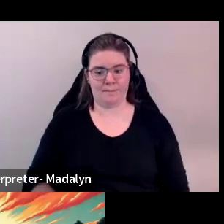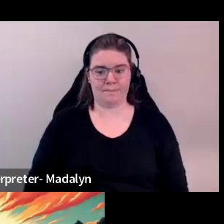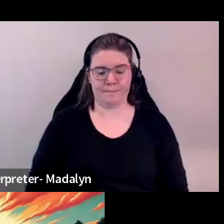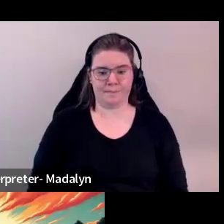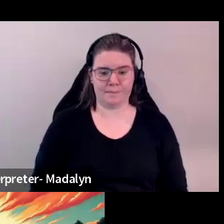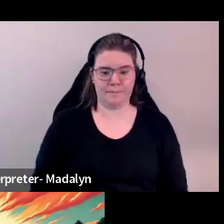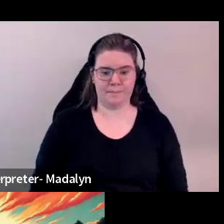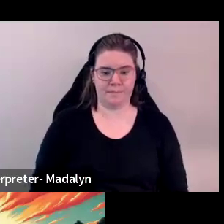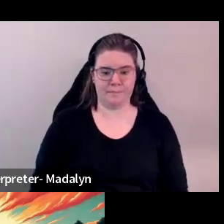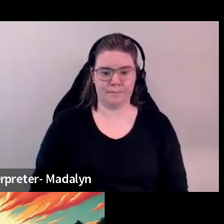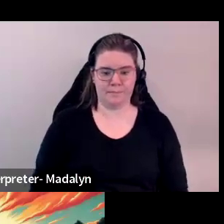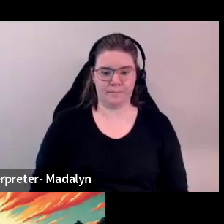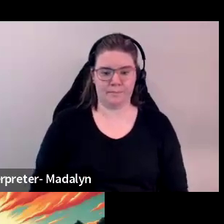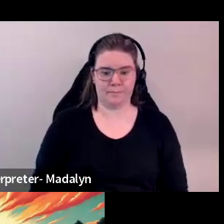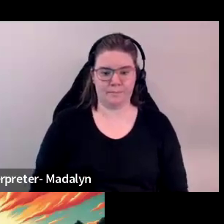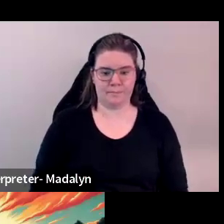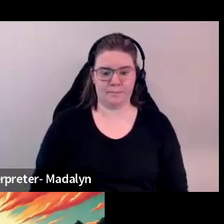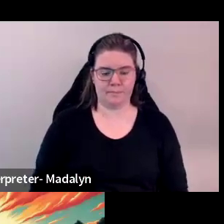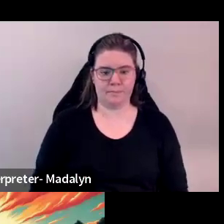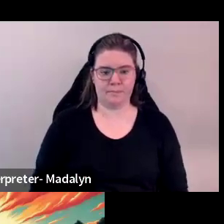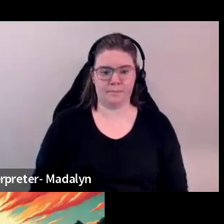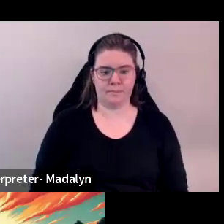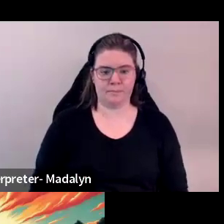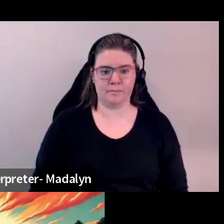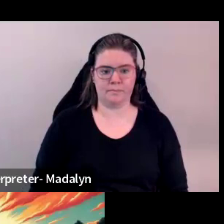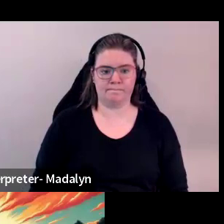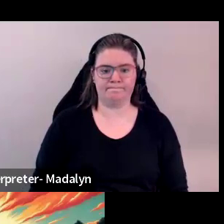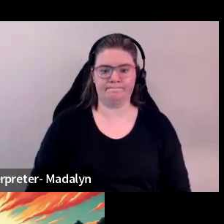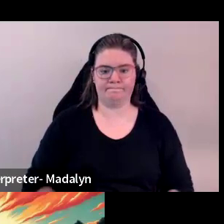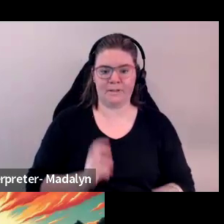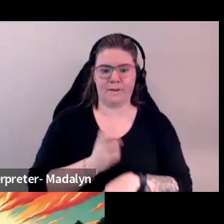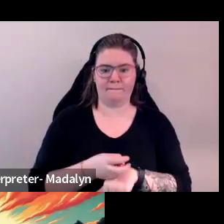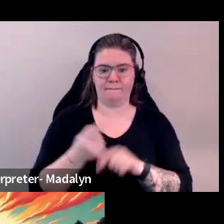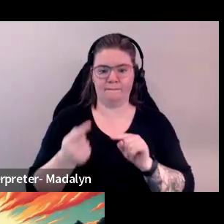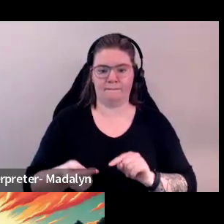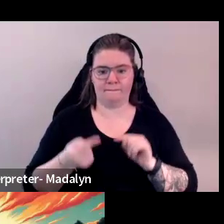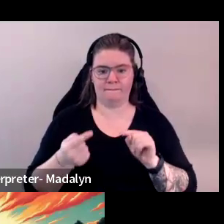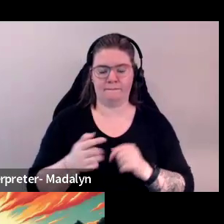Tom Olin: I just don't. You know. It's it's a hard way. Yeah, a lot of young people.